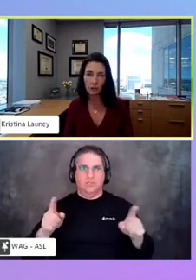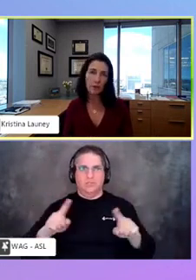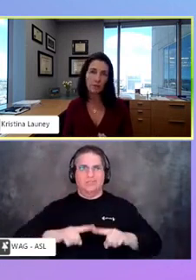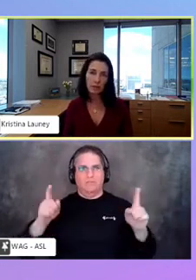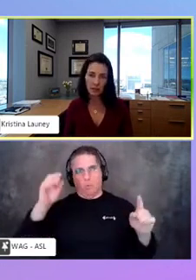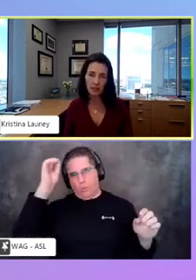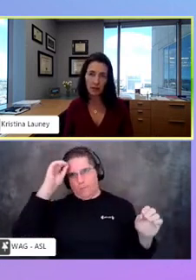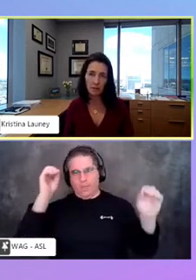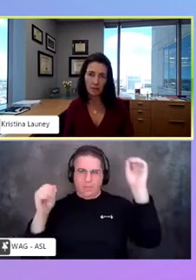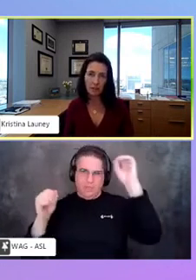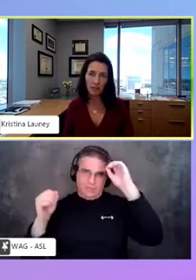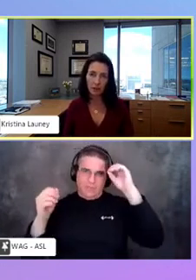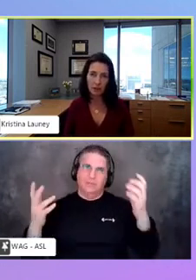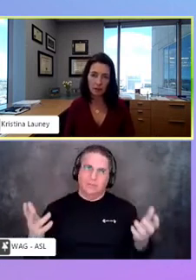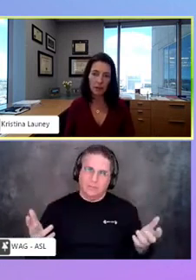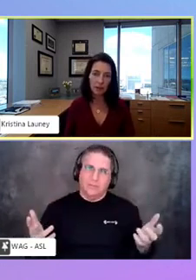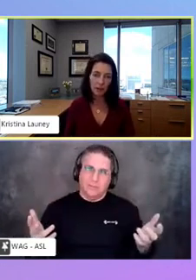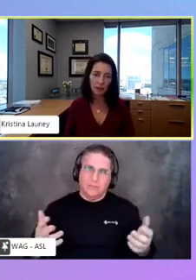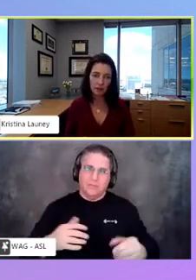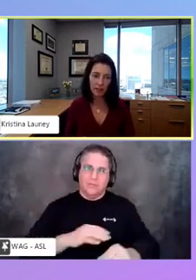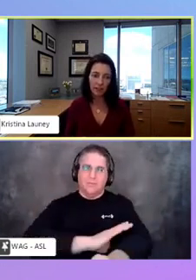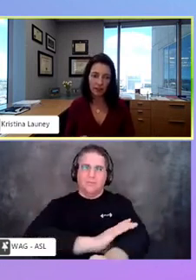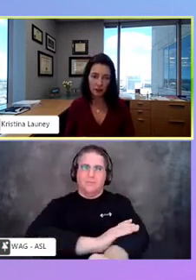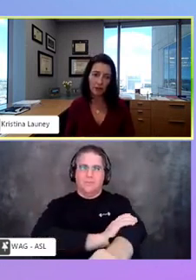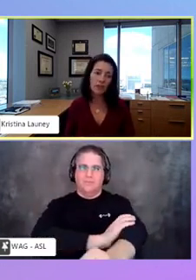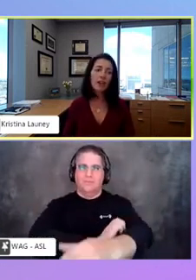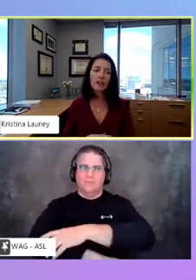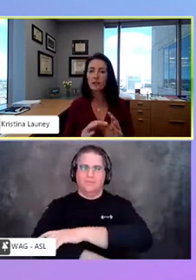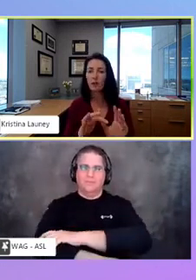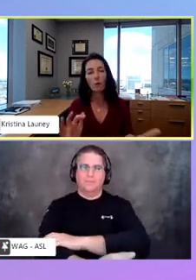that barrier PMX so the other end of the spectrum when it